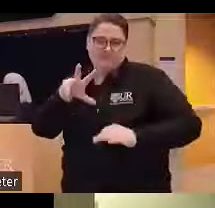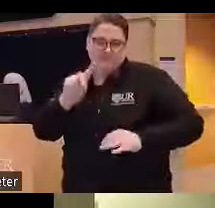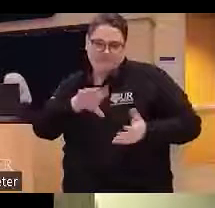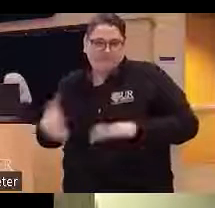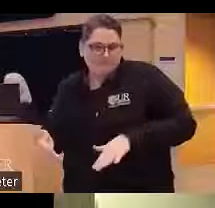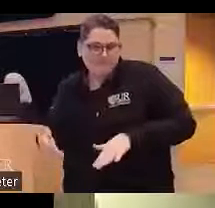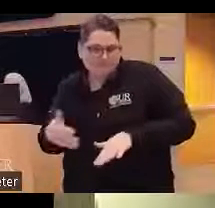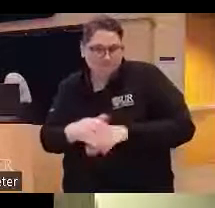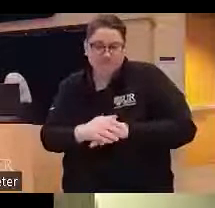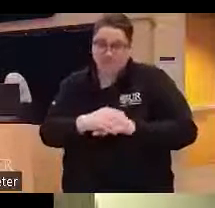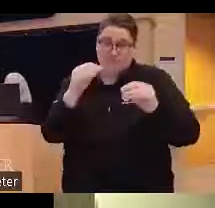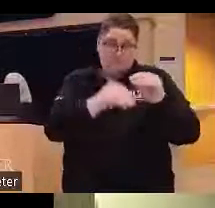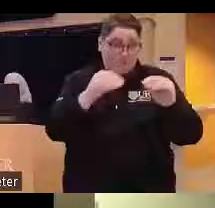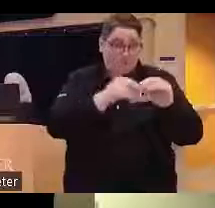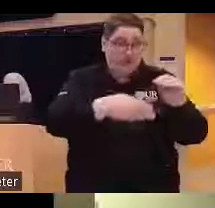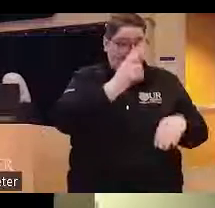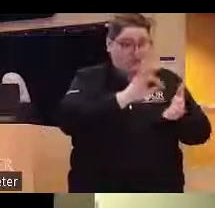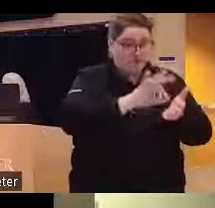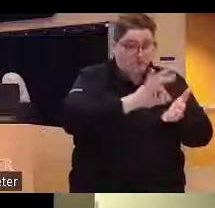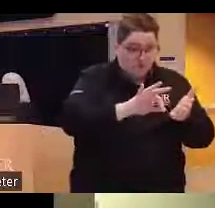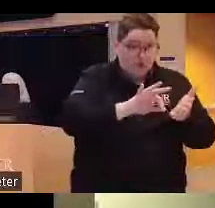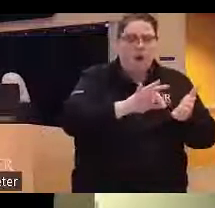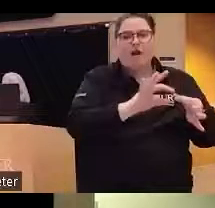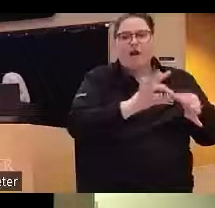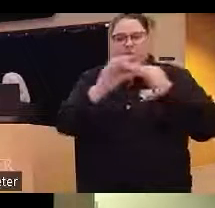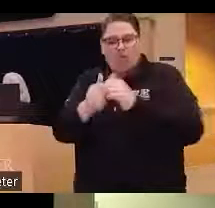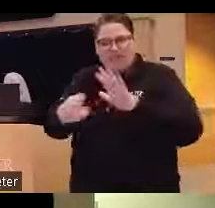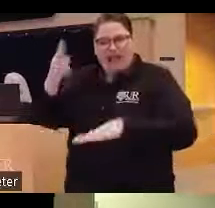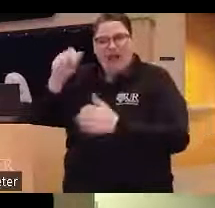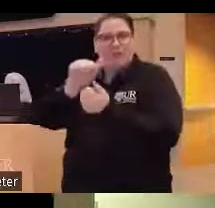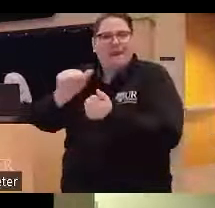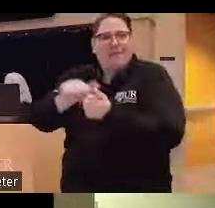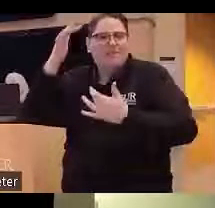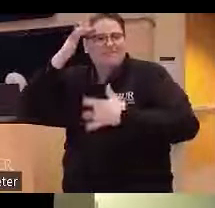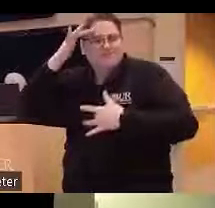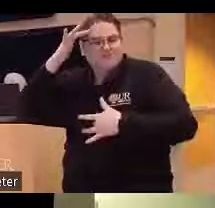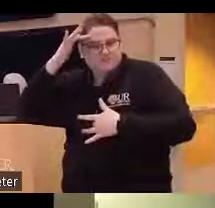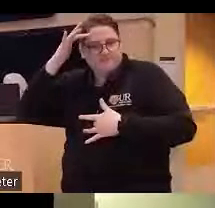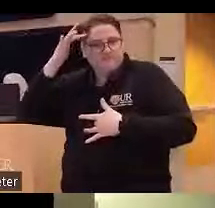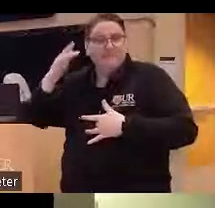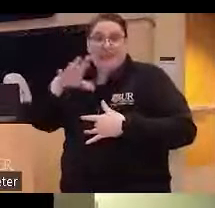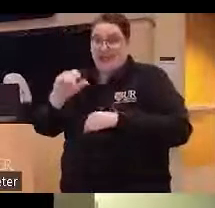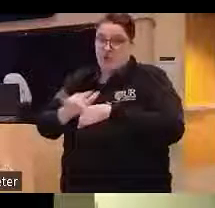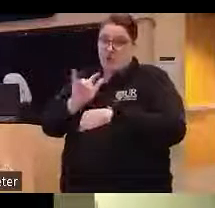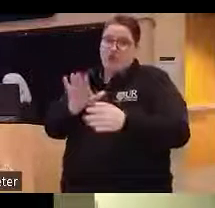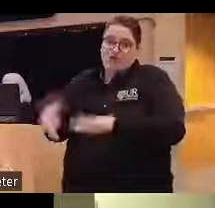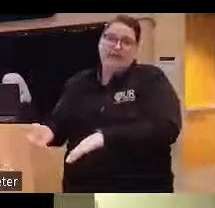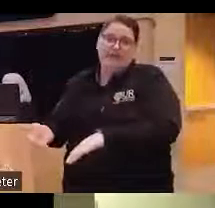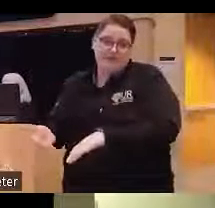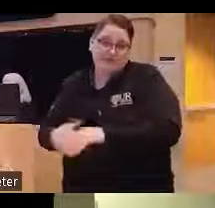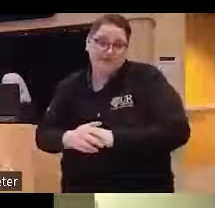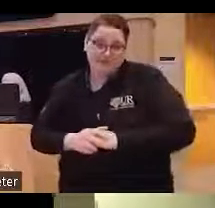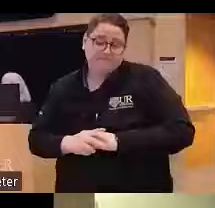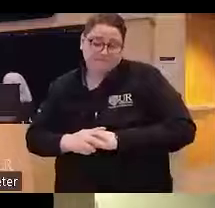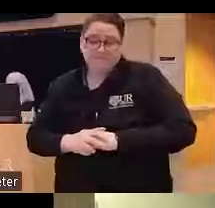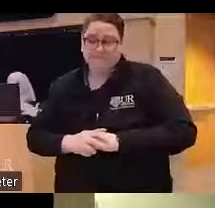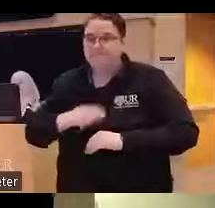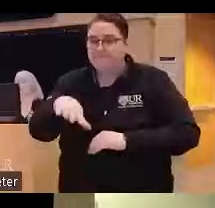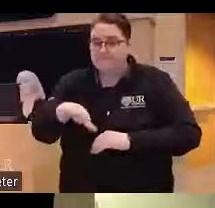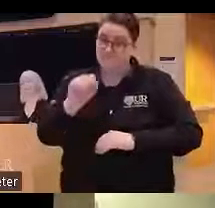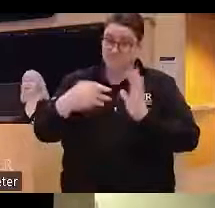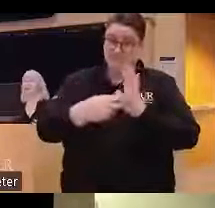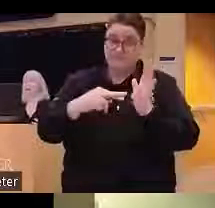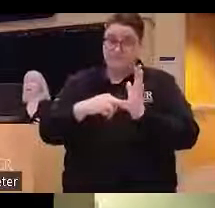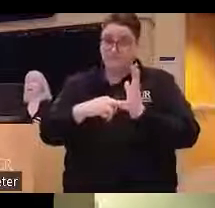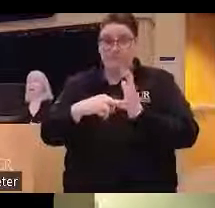those Aces predict the metabolic syndrome um and earlier mortality um so the burden or the changes